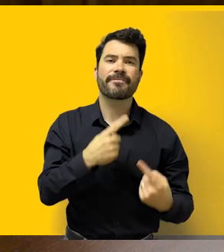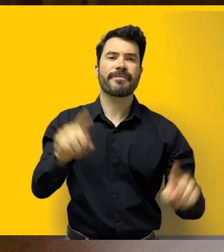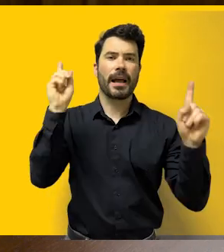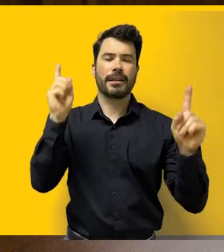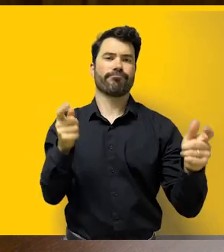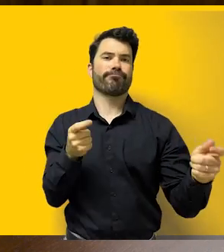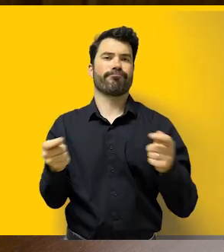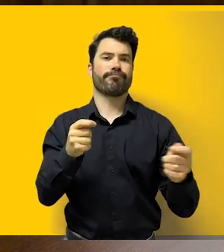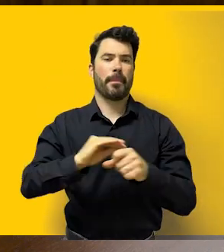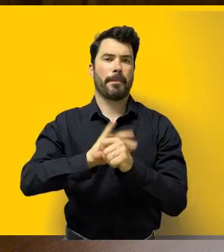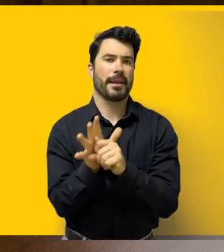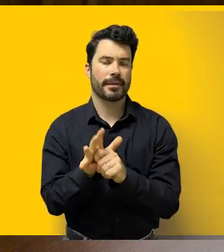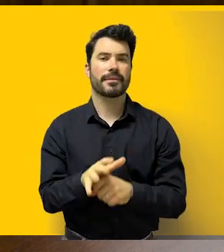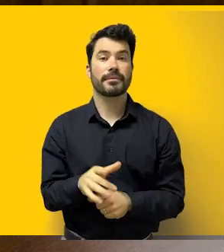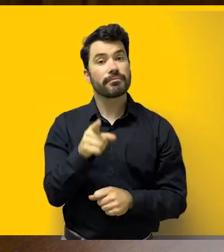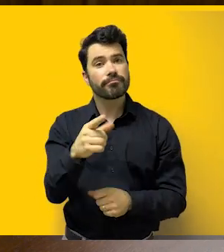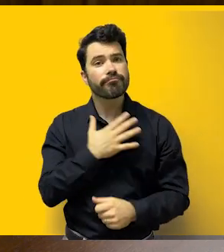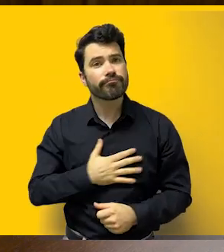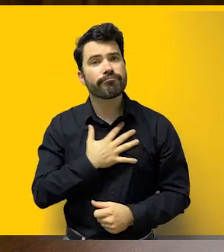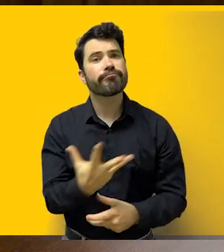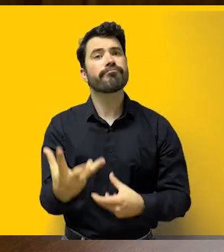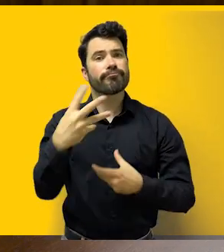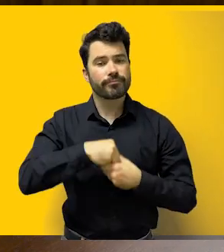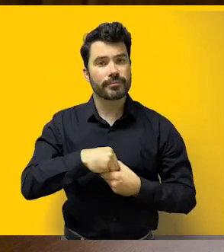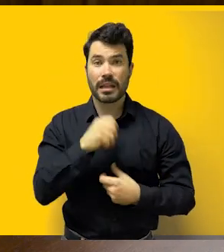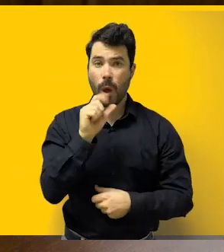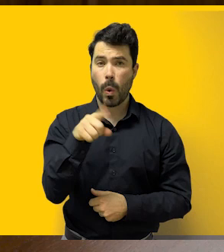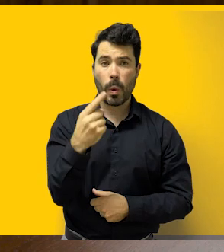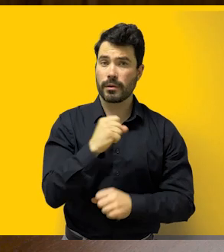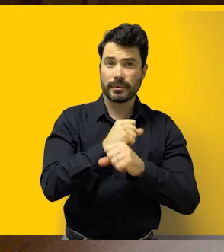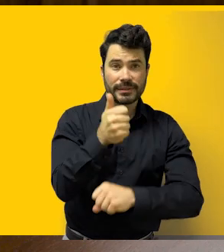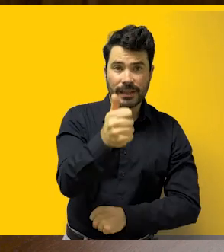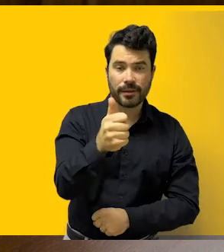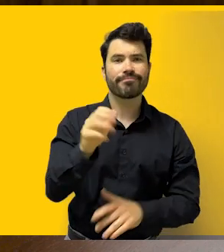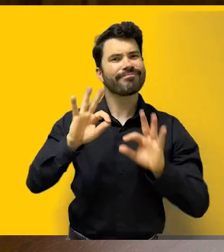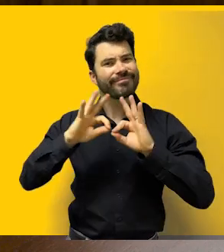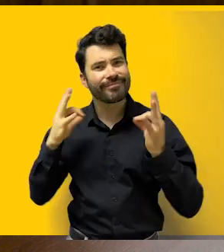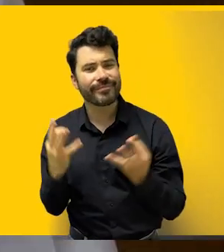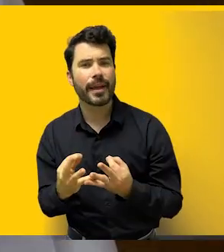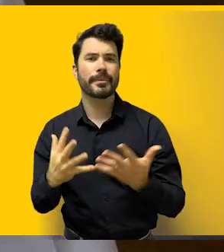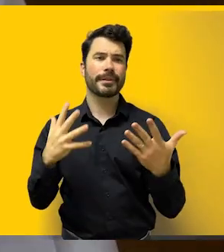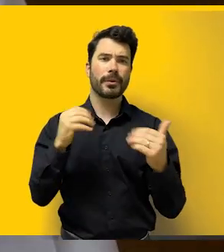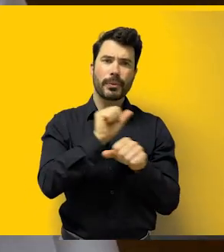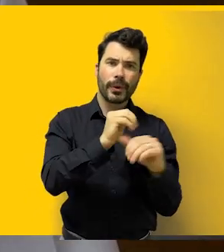More information can be found on the headline's website. Just search for required COVID-19 vaccine FAQ's